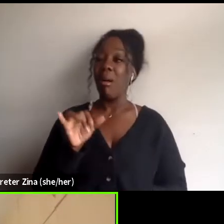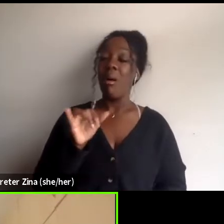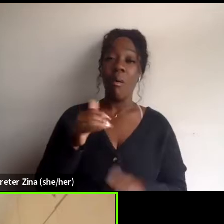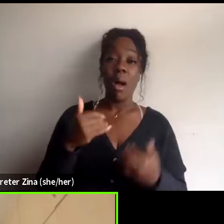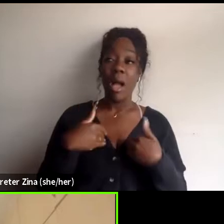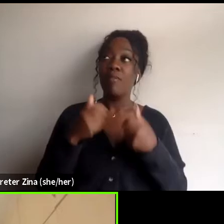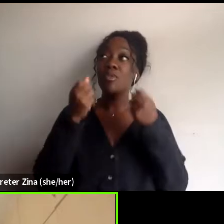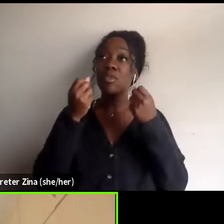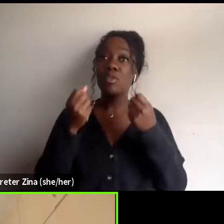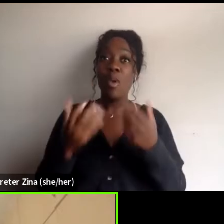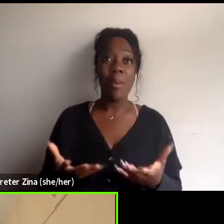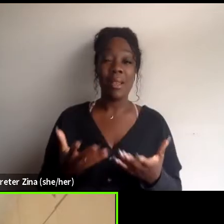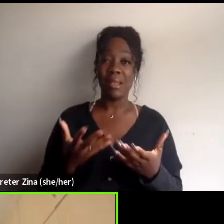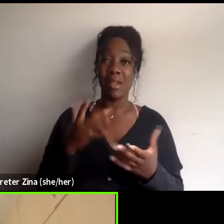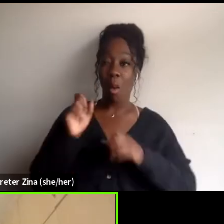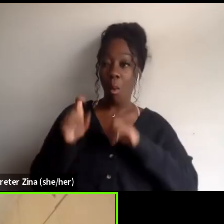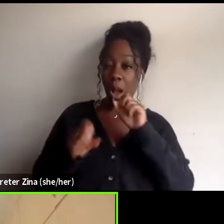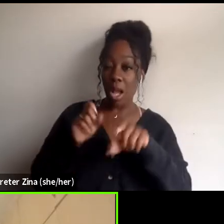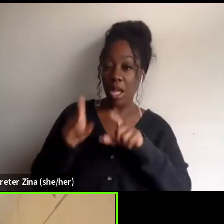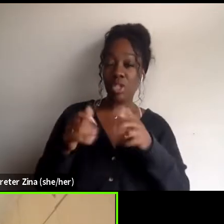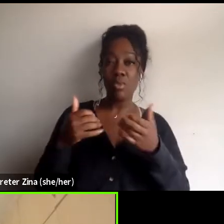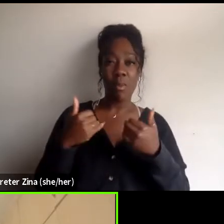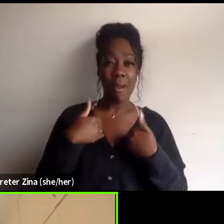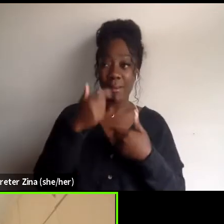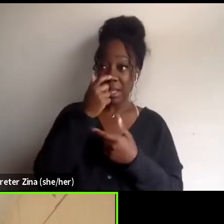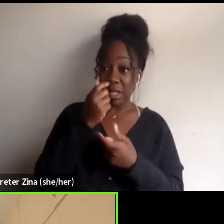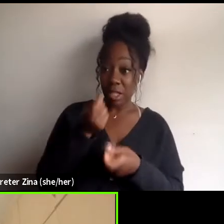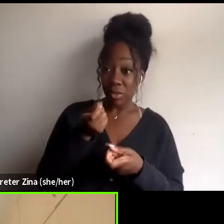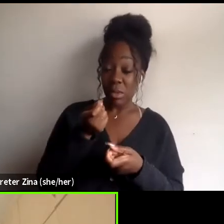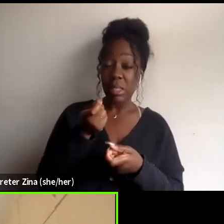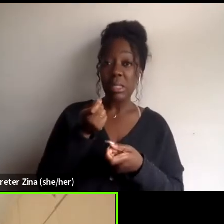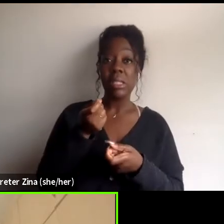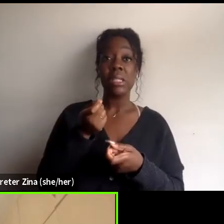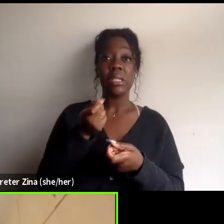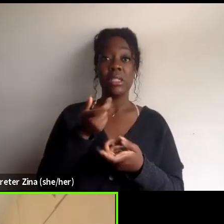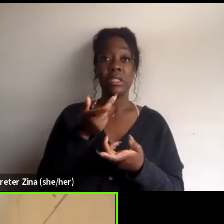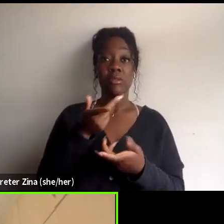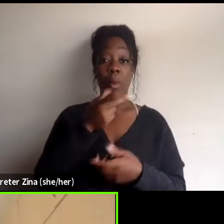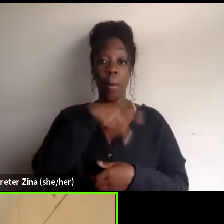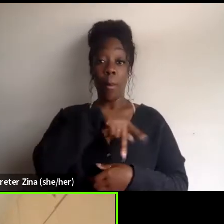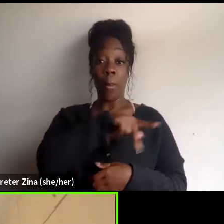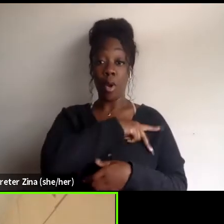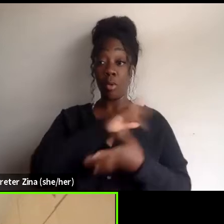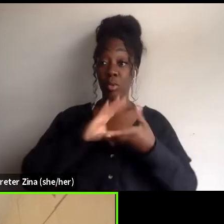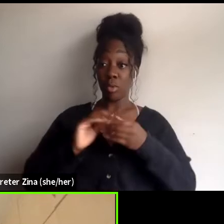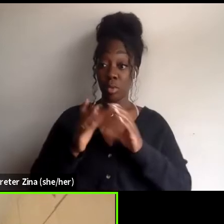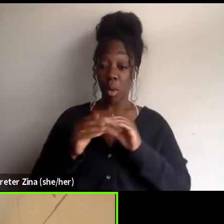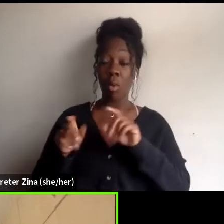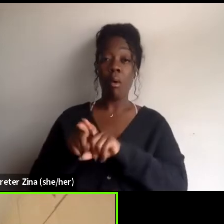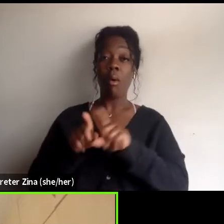'cause you have just such an interesting personal story but also with the work that you're doing on the continent